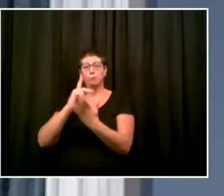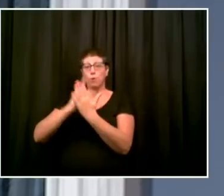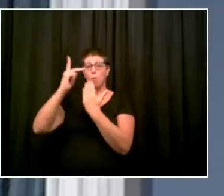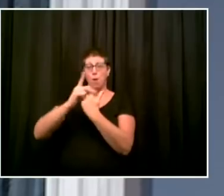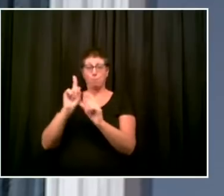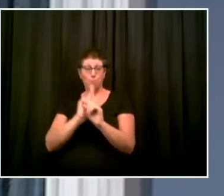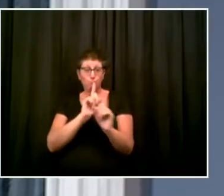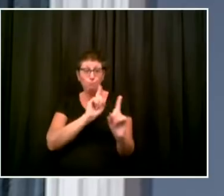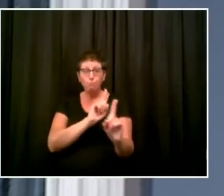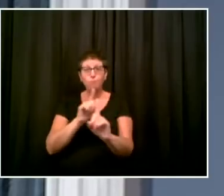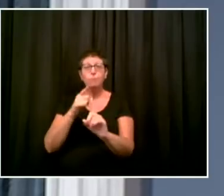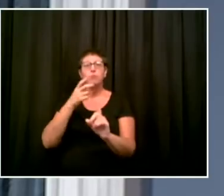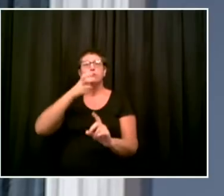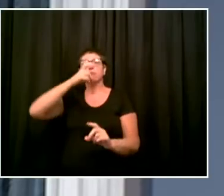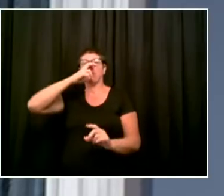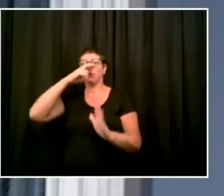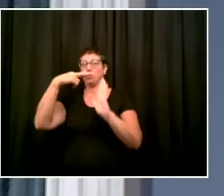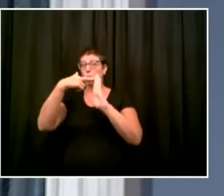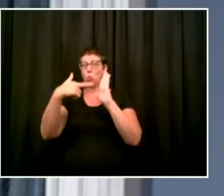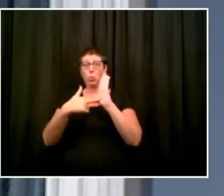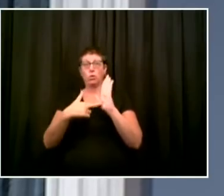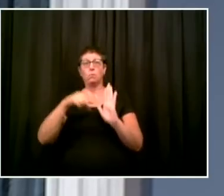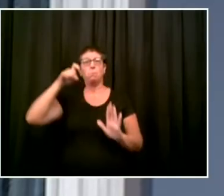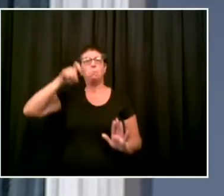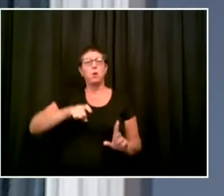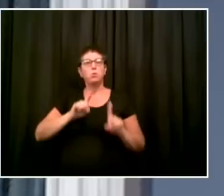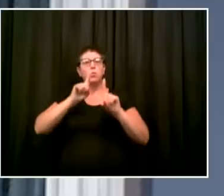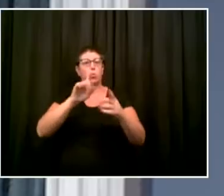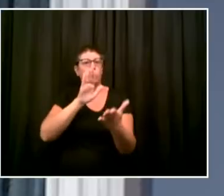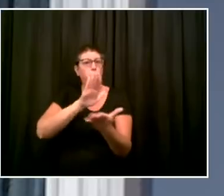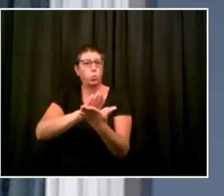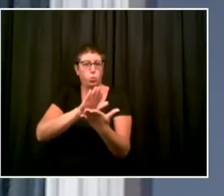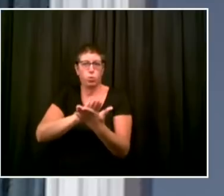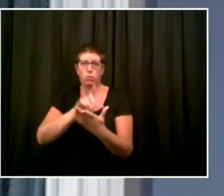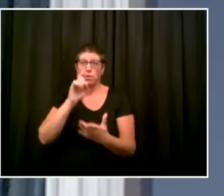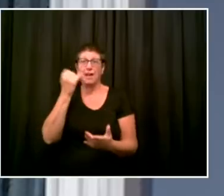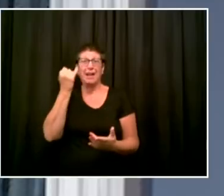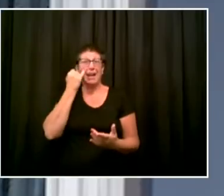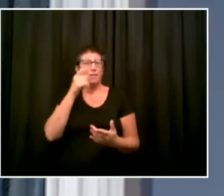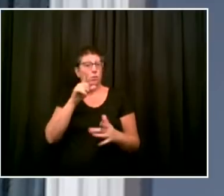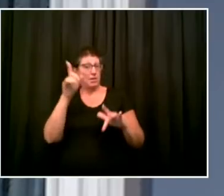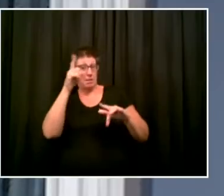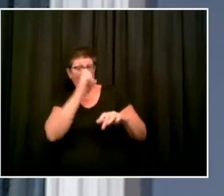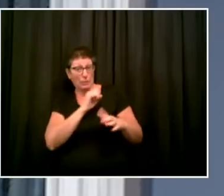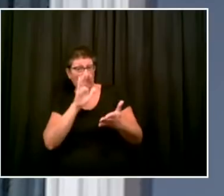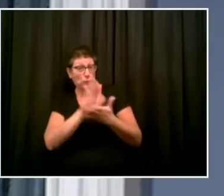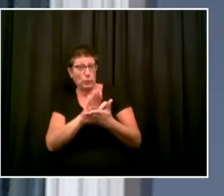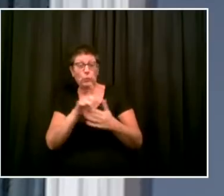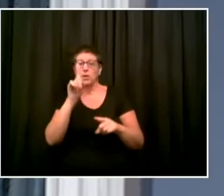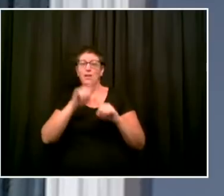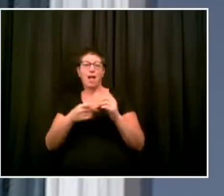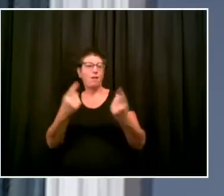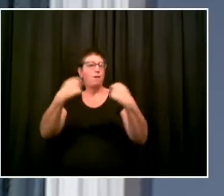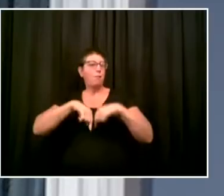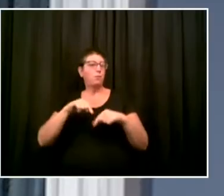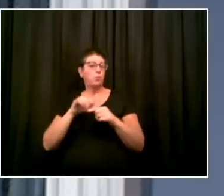UNLESS YOSHU OW UP TO SCHOOL AND SEEING ATTENDANCE REOCRD S SKYROCKET.